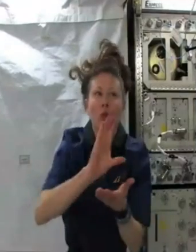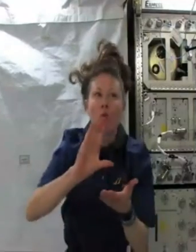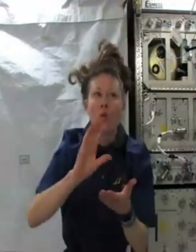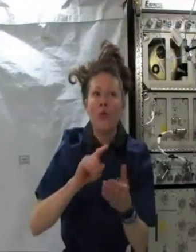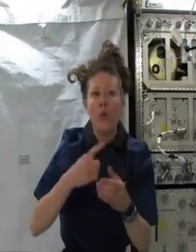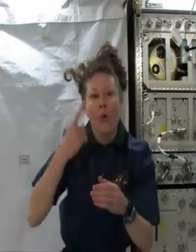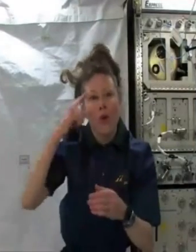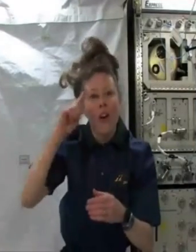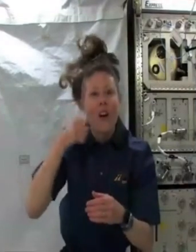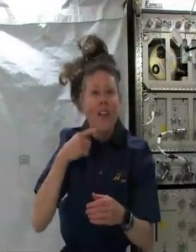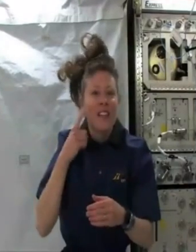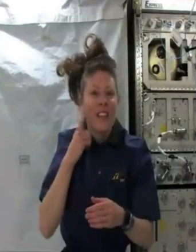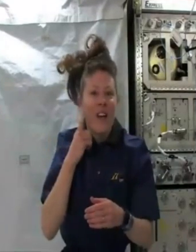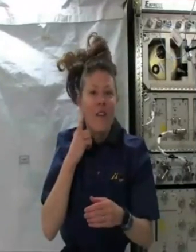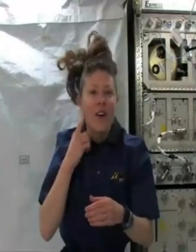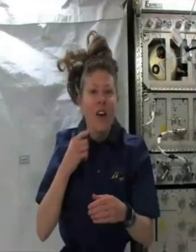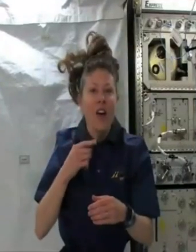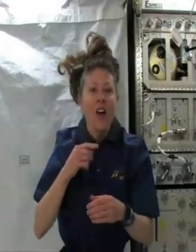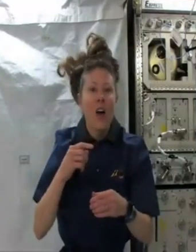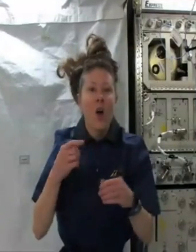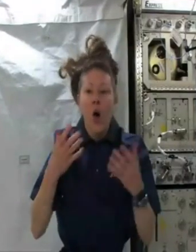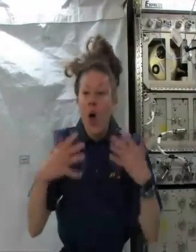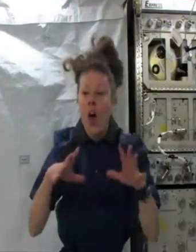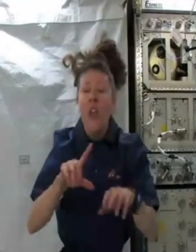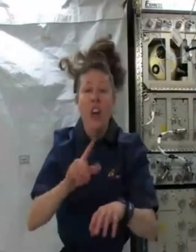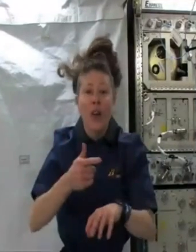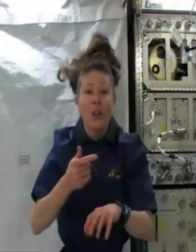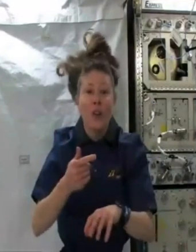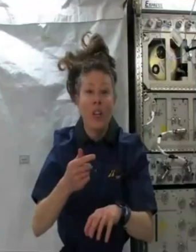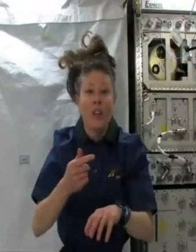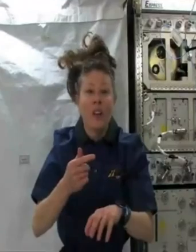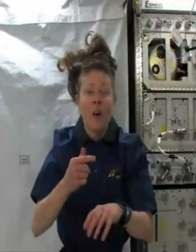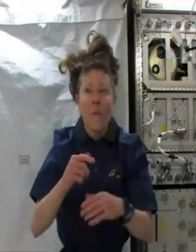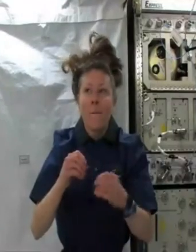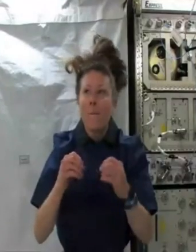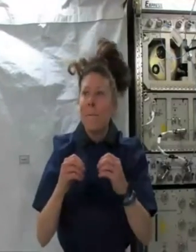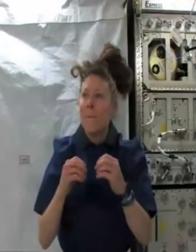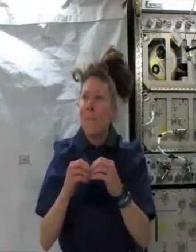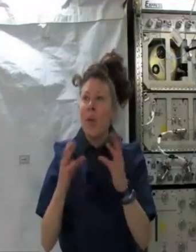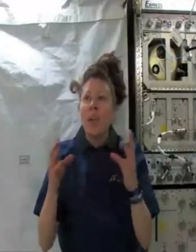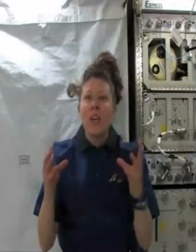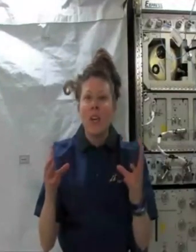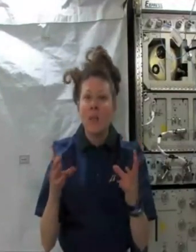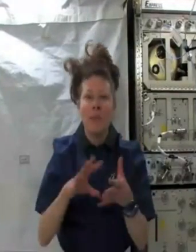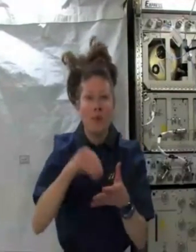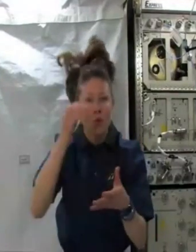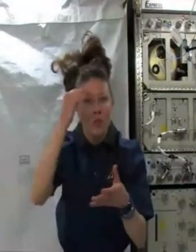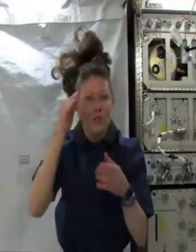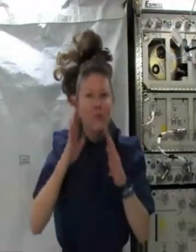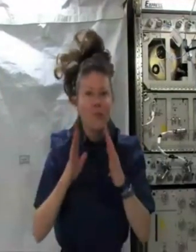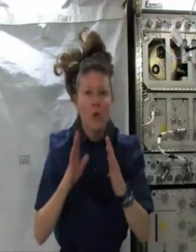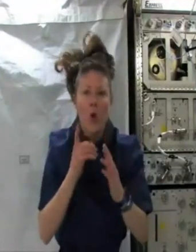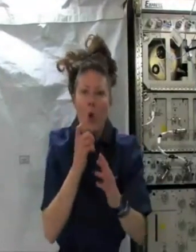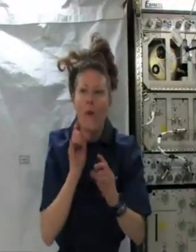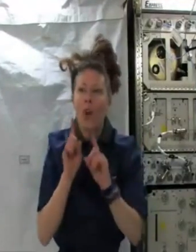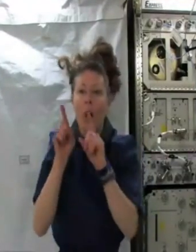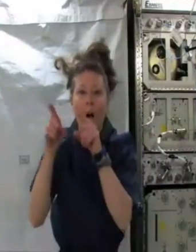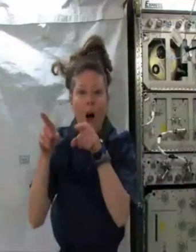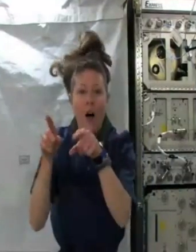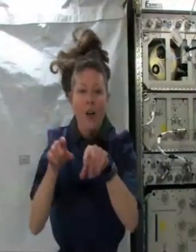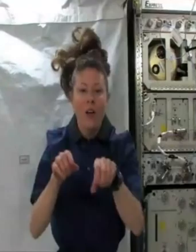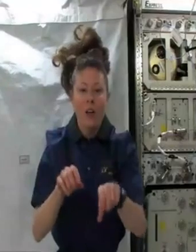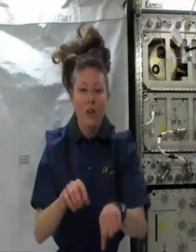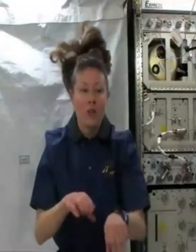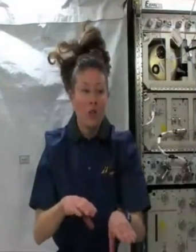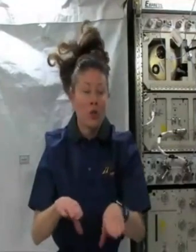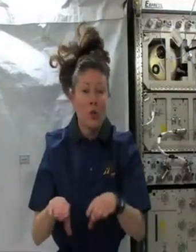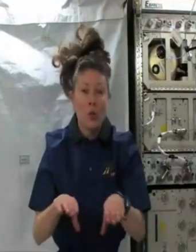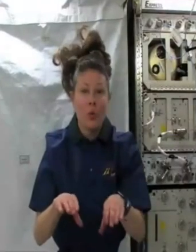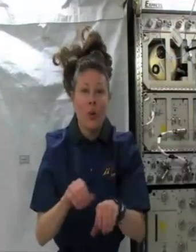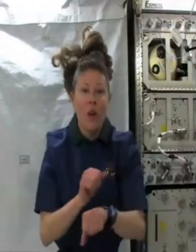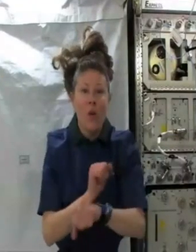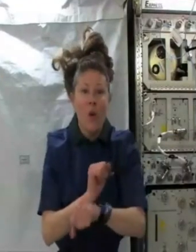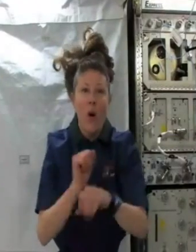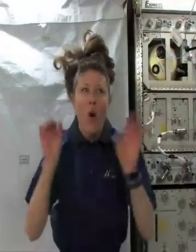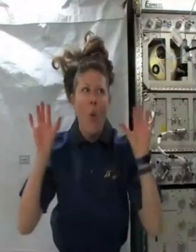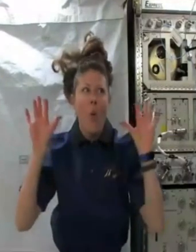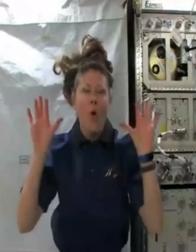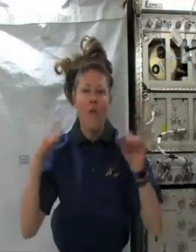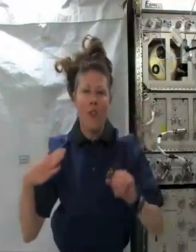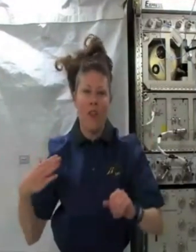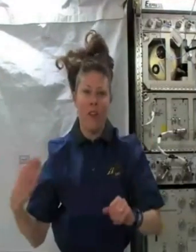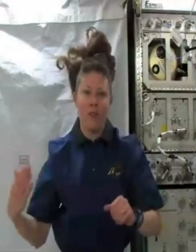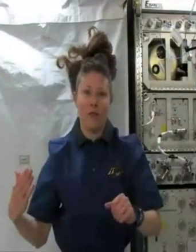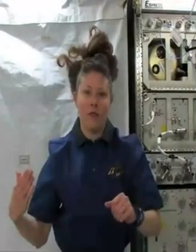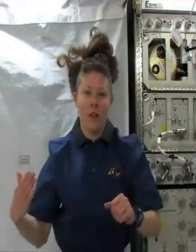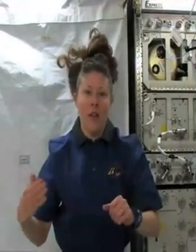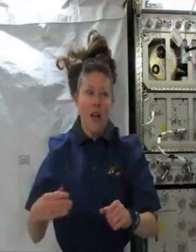The school for the deaf has graduated many students who have gone on to do wonderful things.